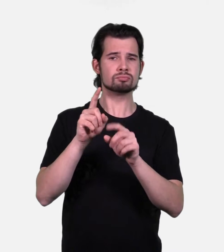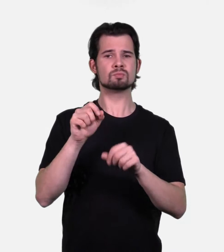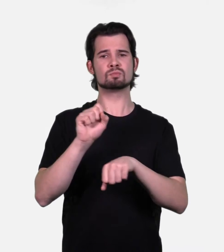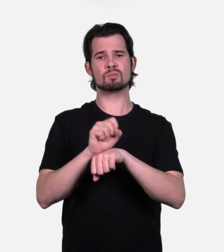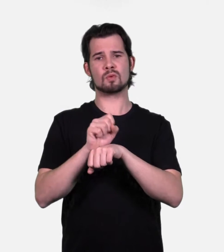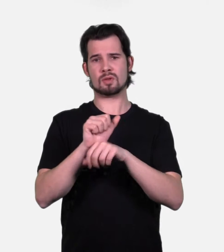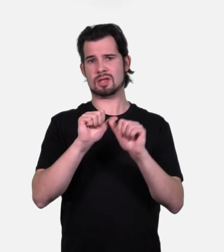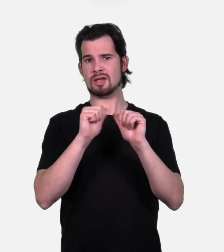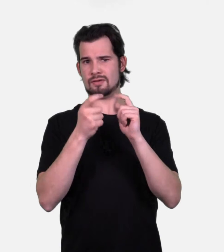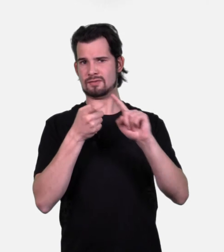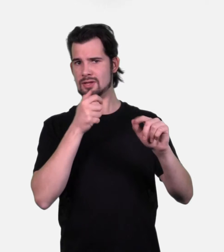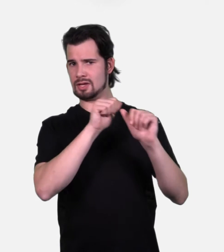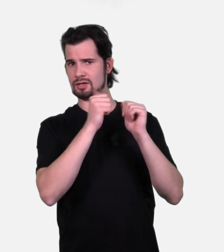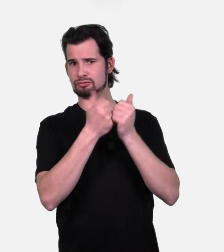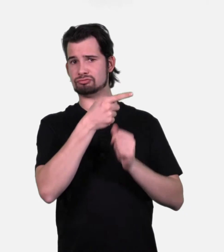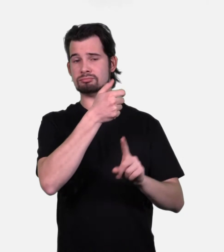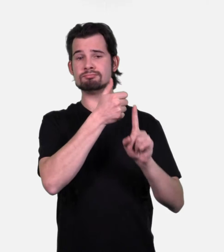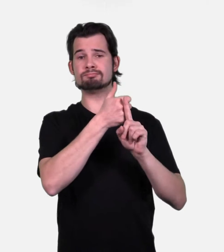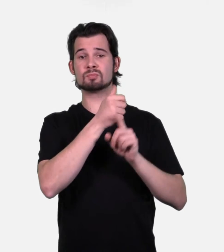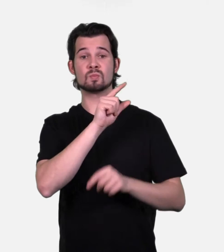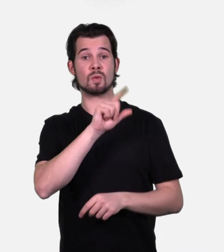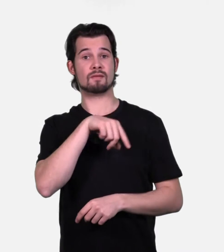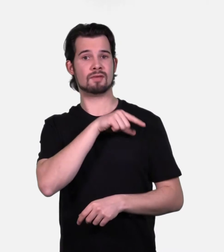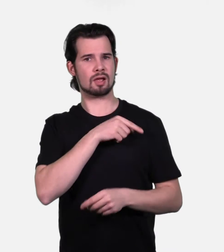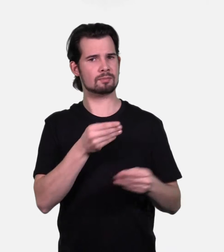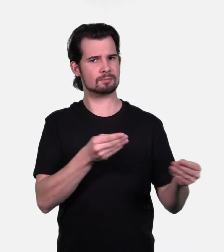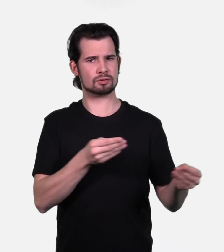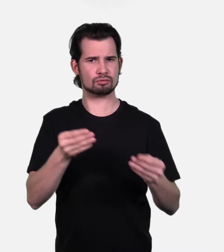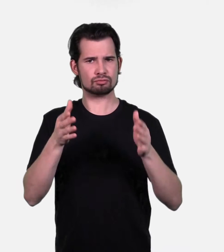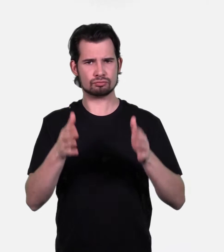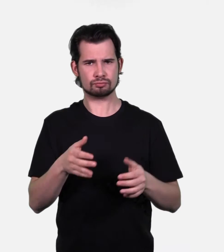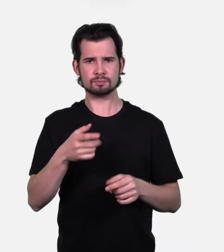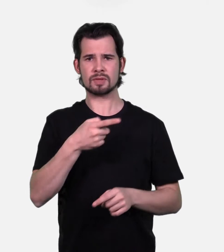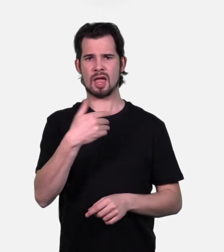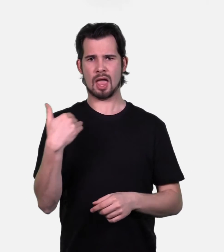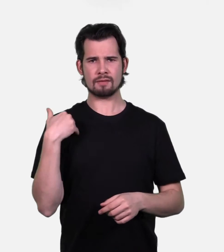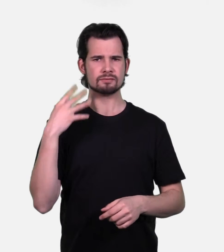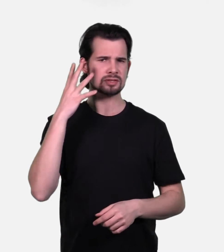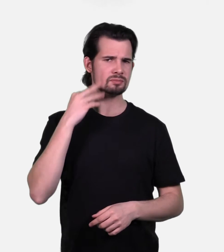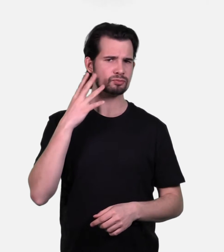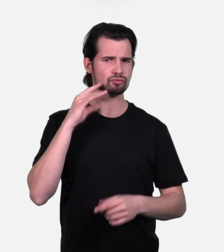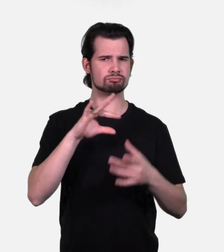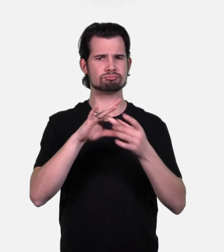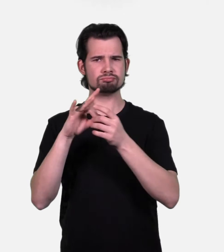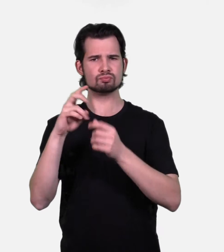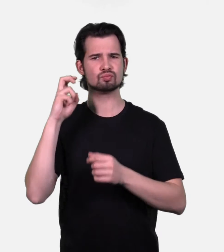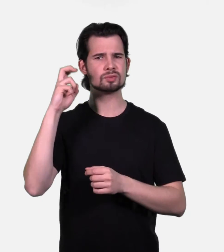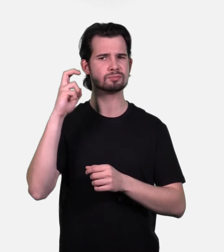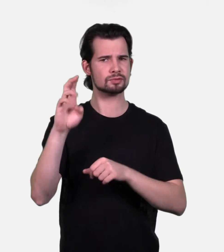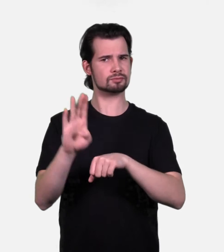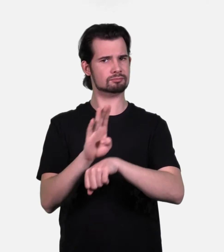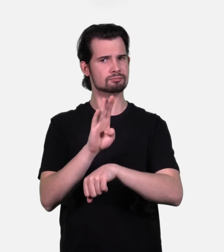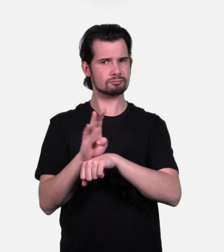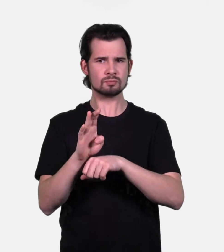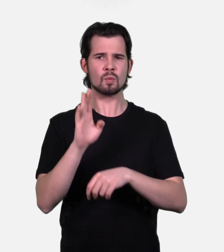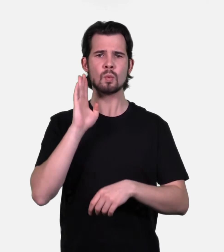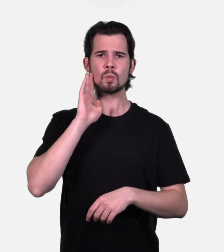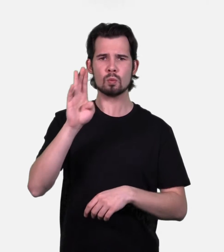and experienced in the transportation industry and accessible transportation matters will be appointed to your case.